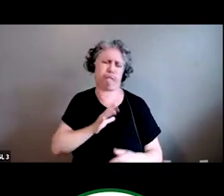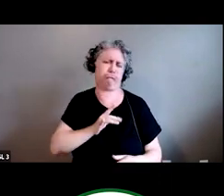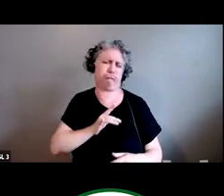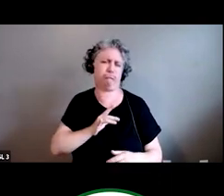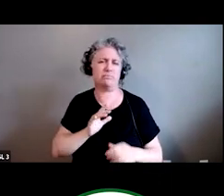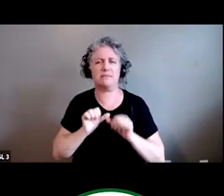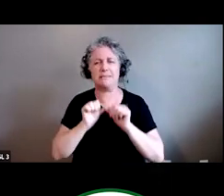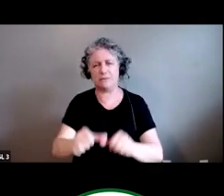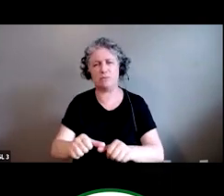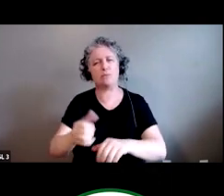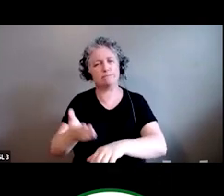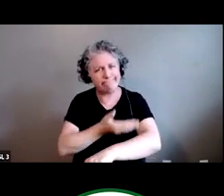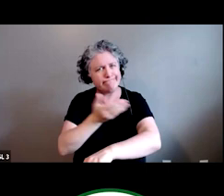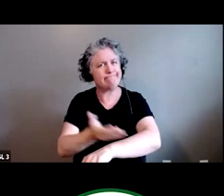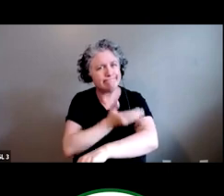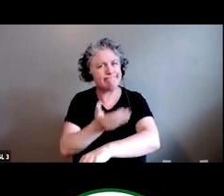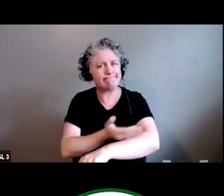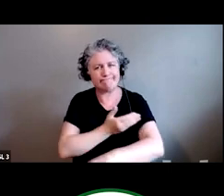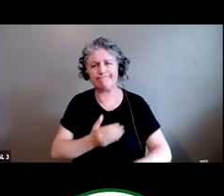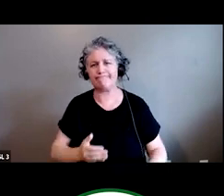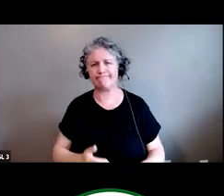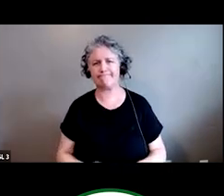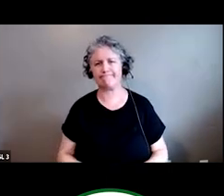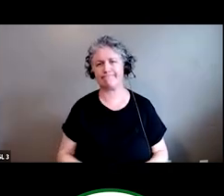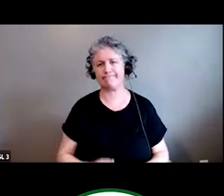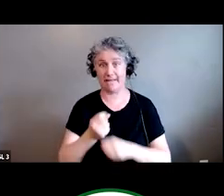can continue to strive to get to. Year on year.